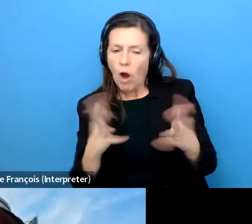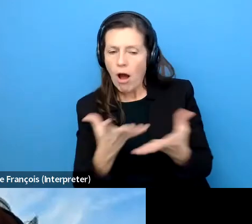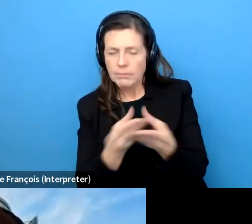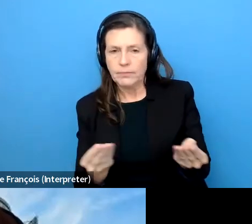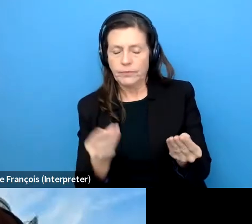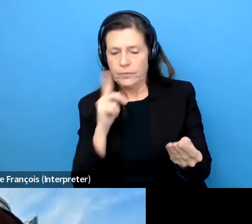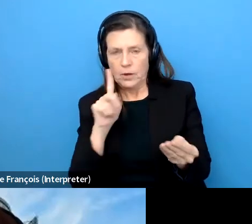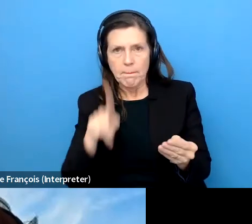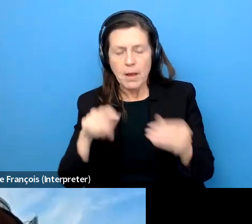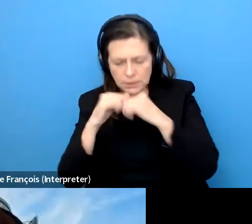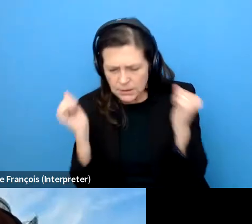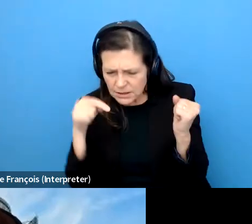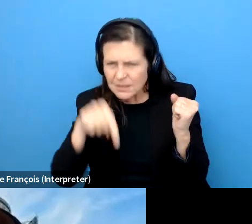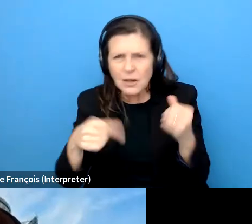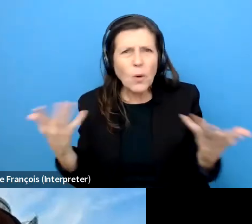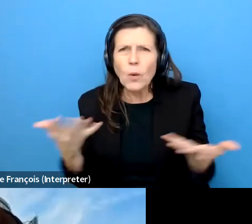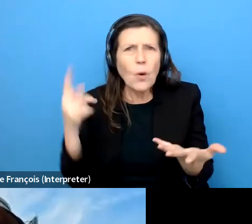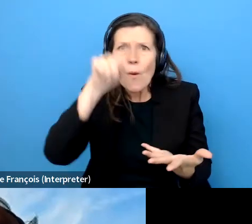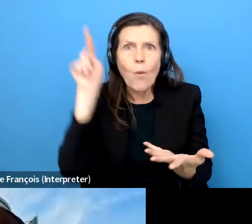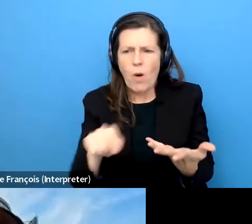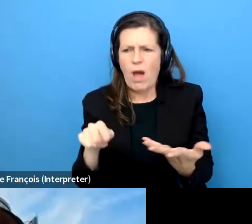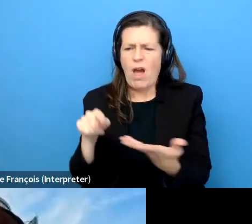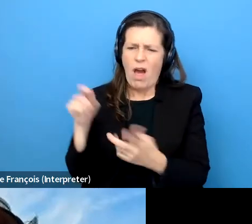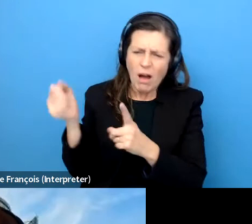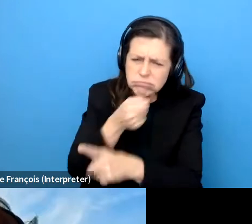of abuse and trafficking in residential care facilities.